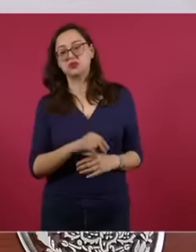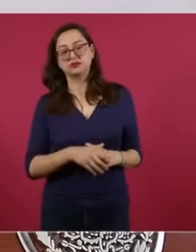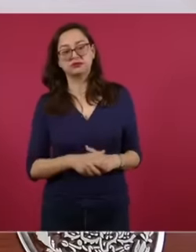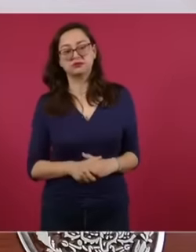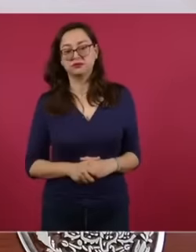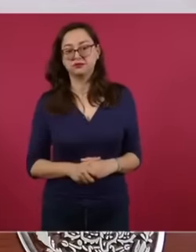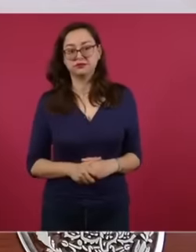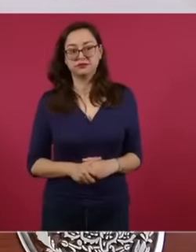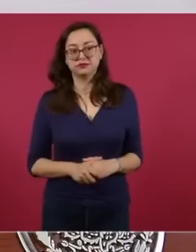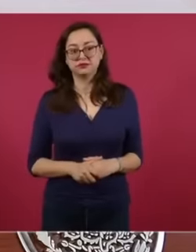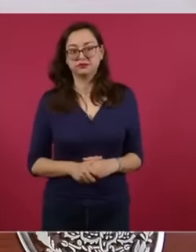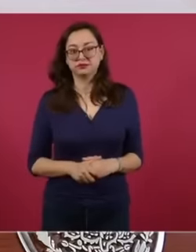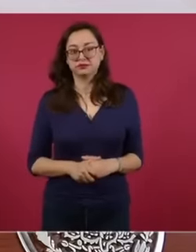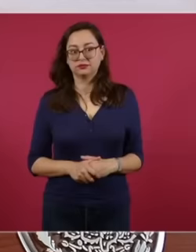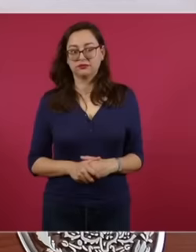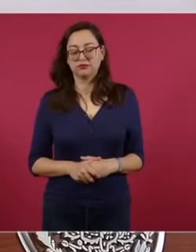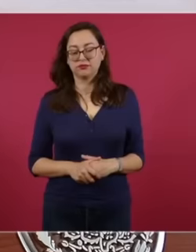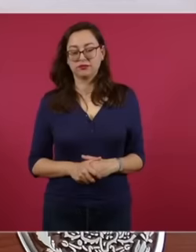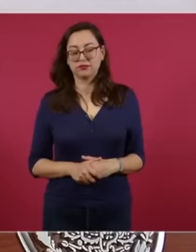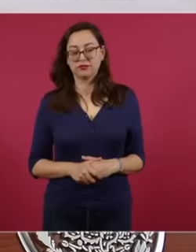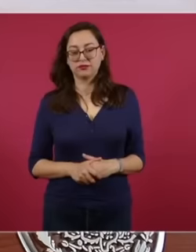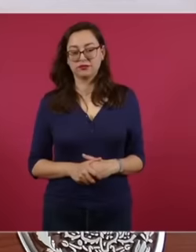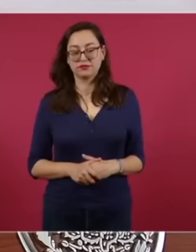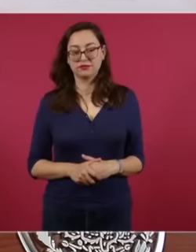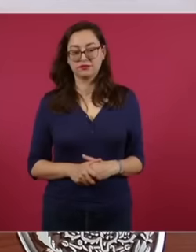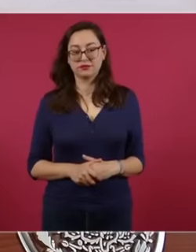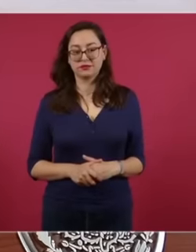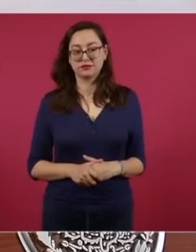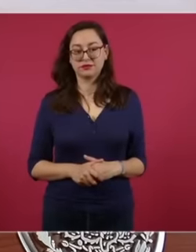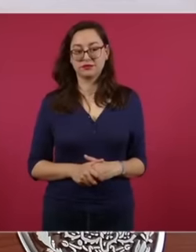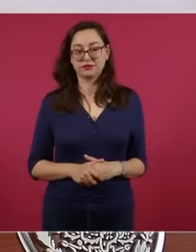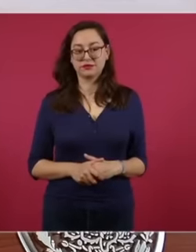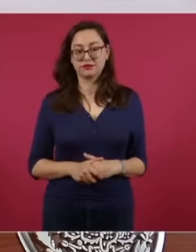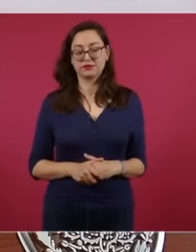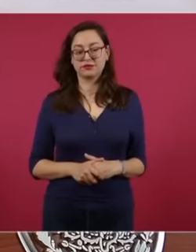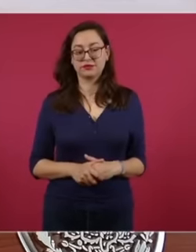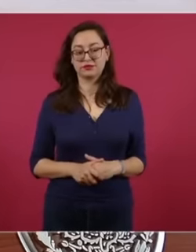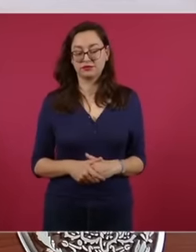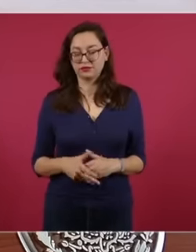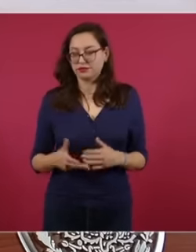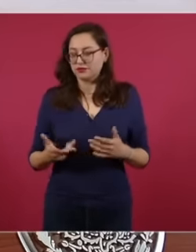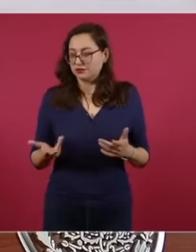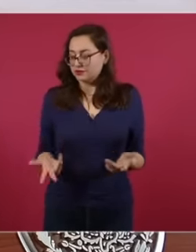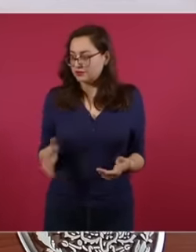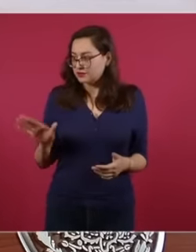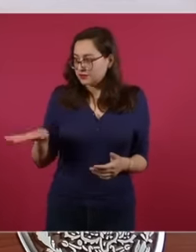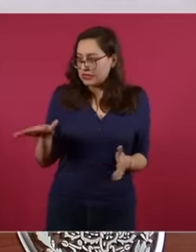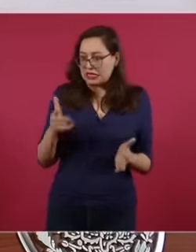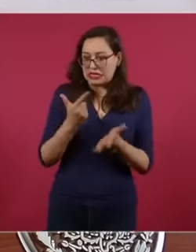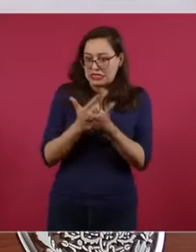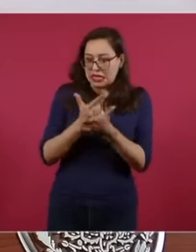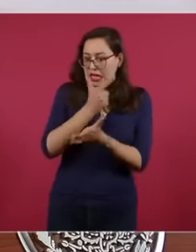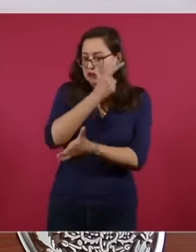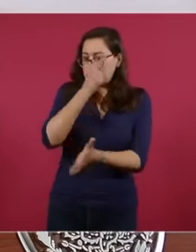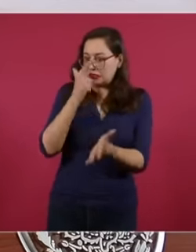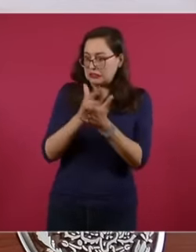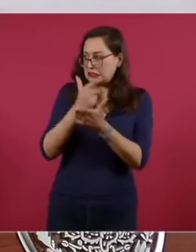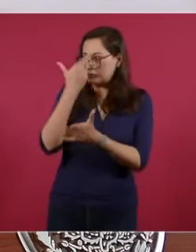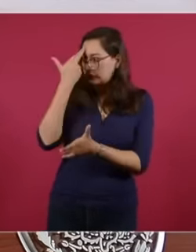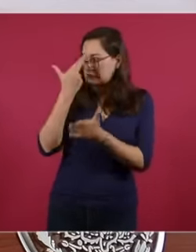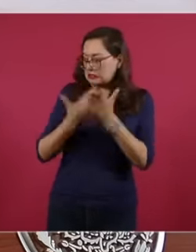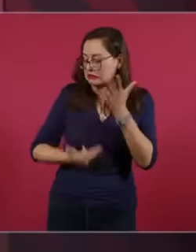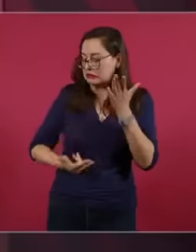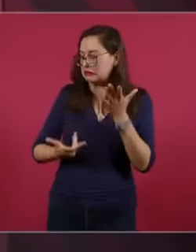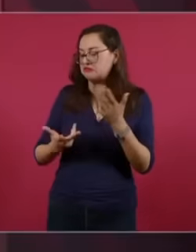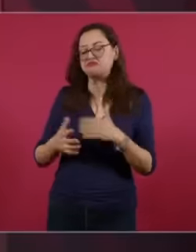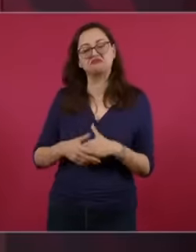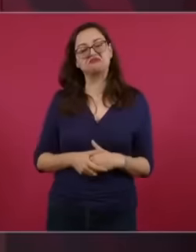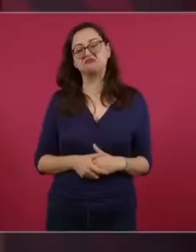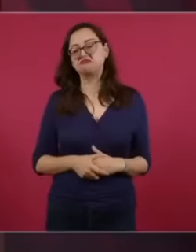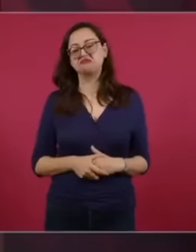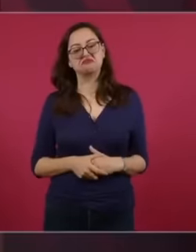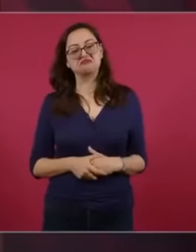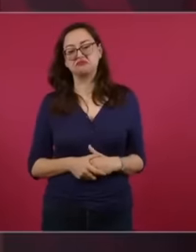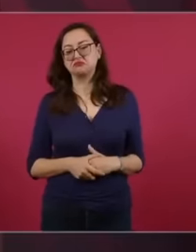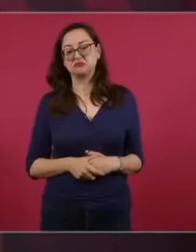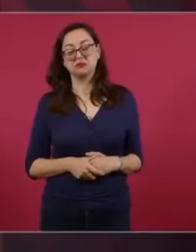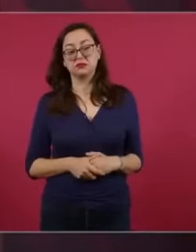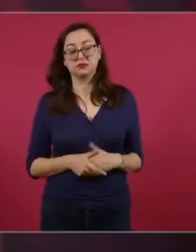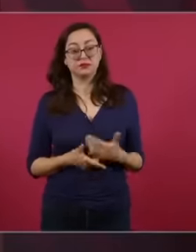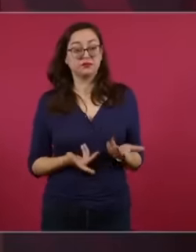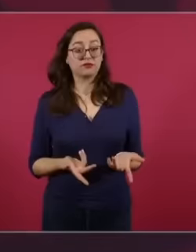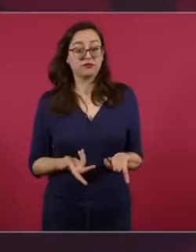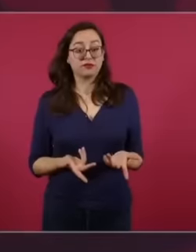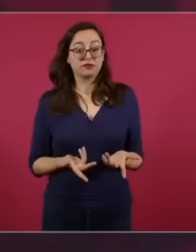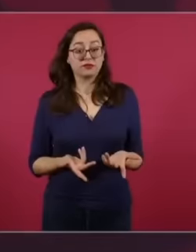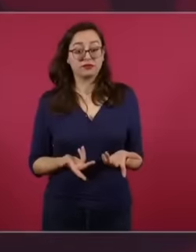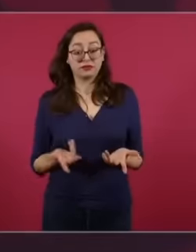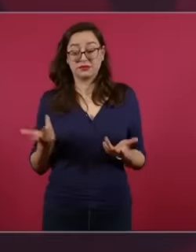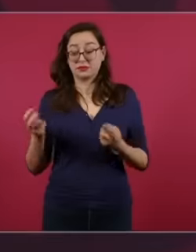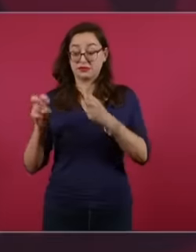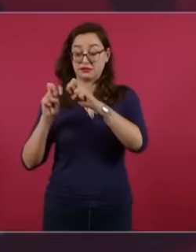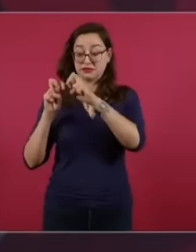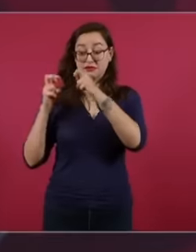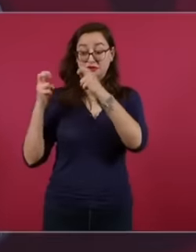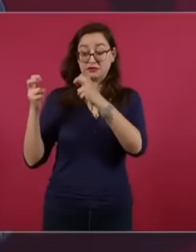state I was no longer able to tell you, there are ministers who keep